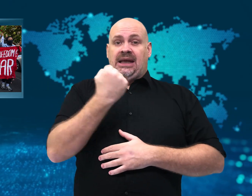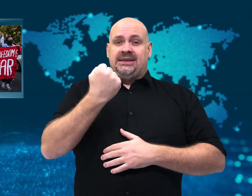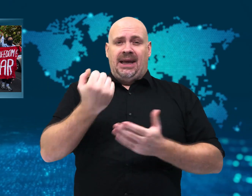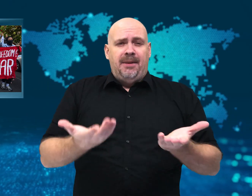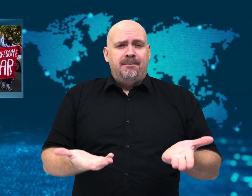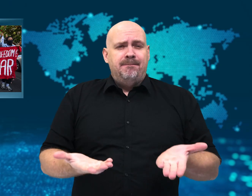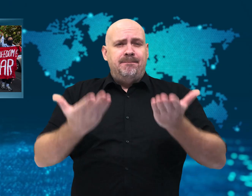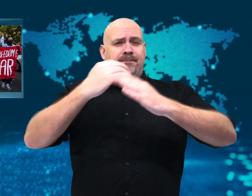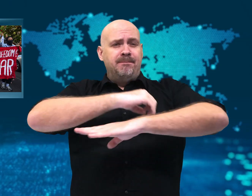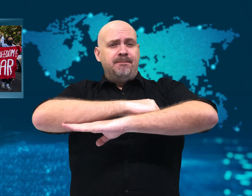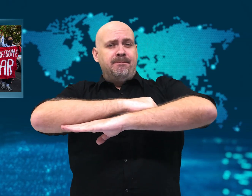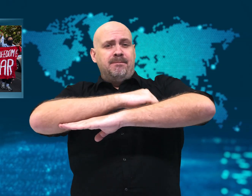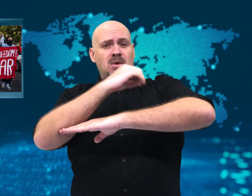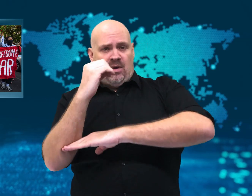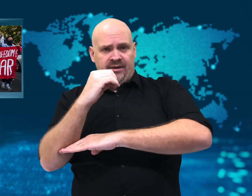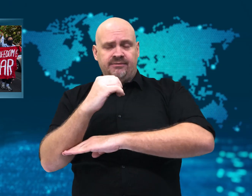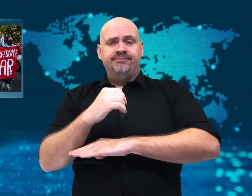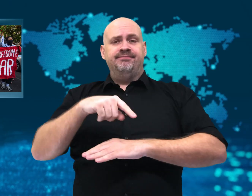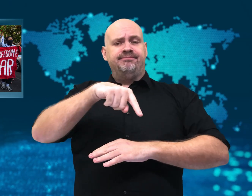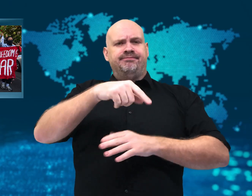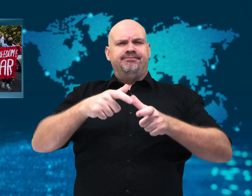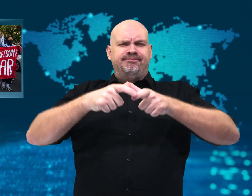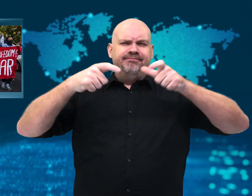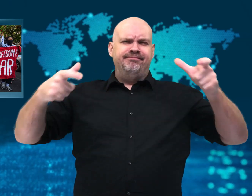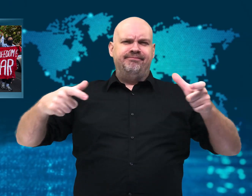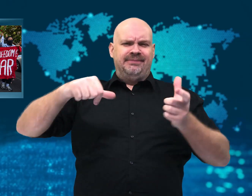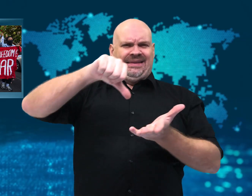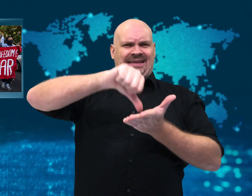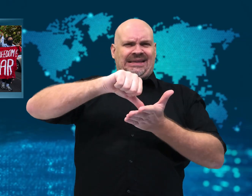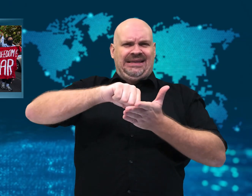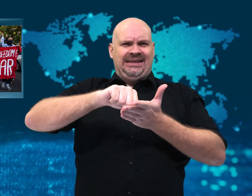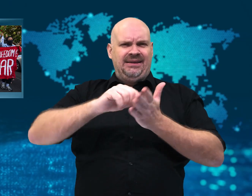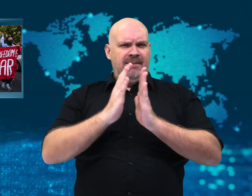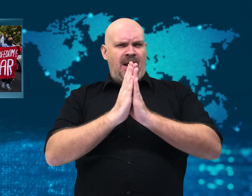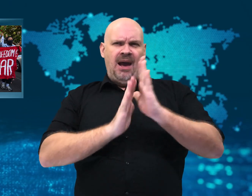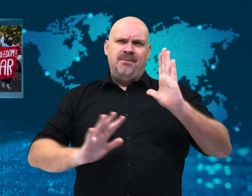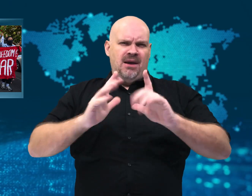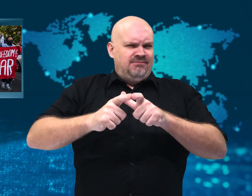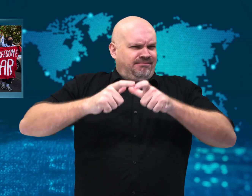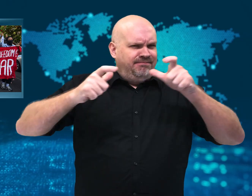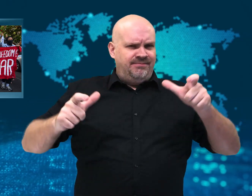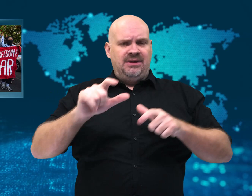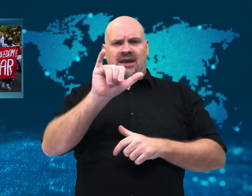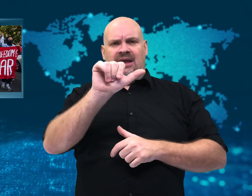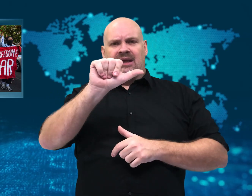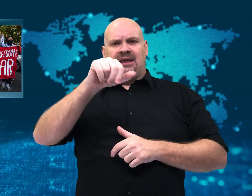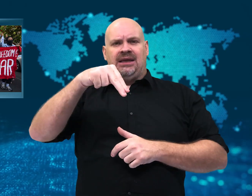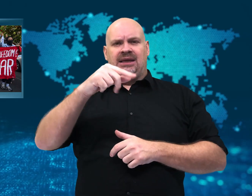a flash mob protested in Yangon, Myanmar's largest city.